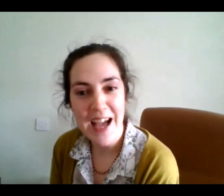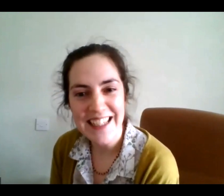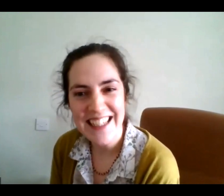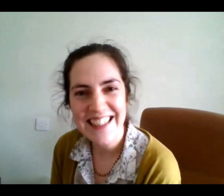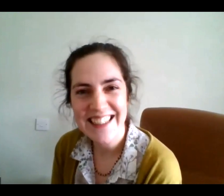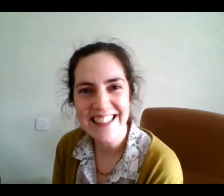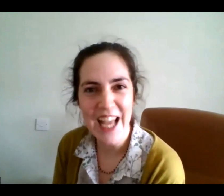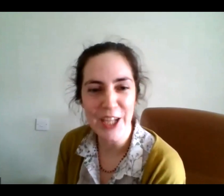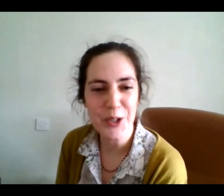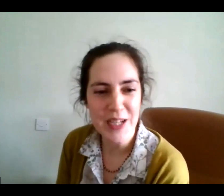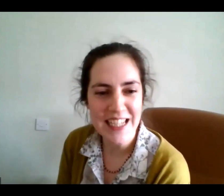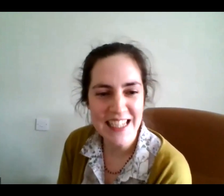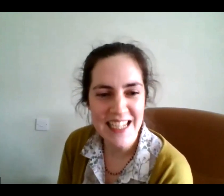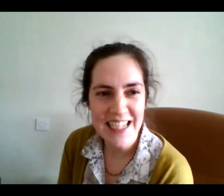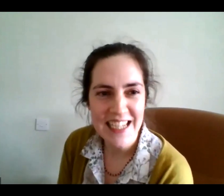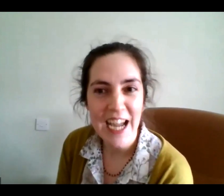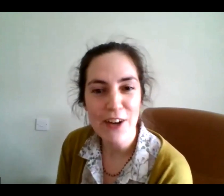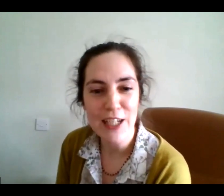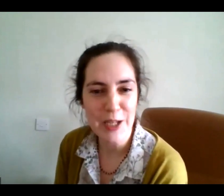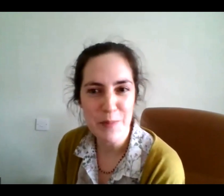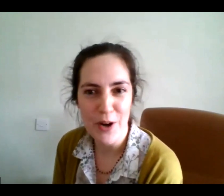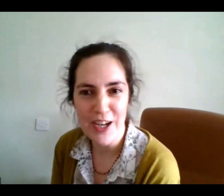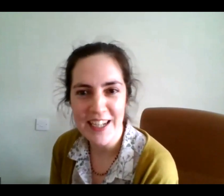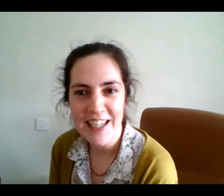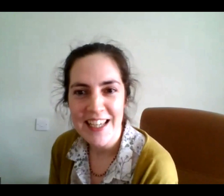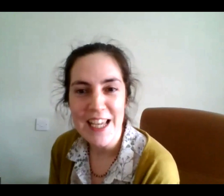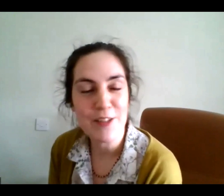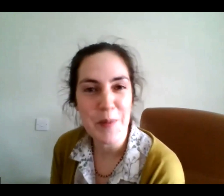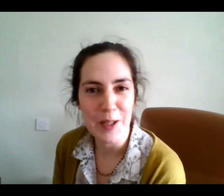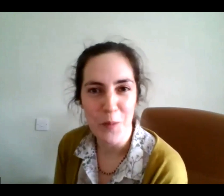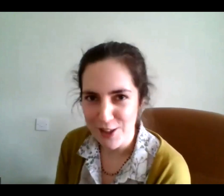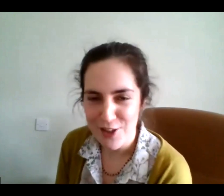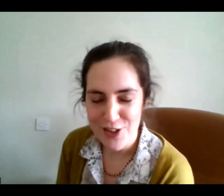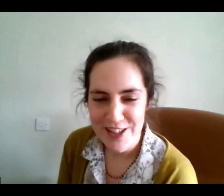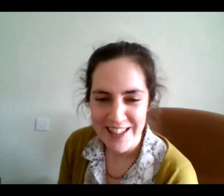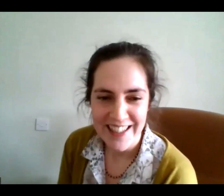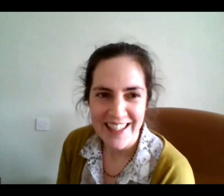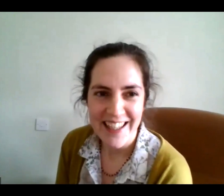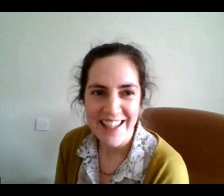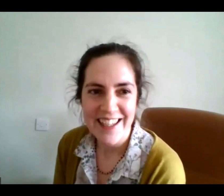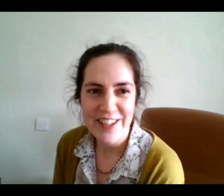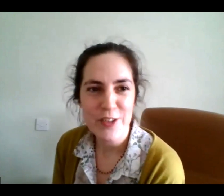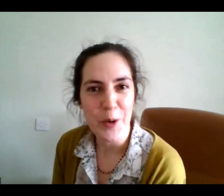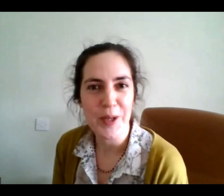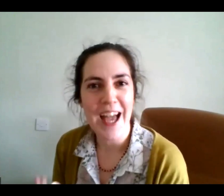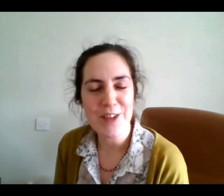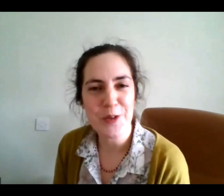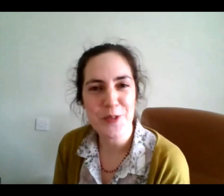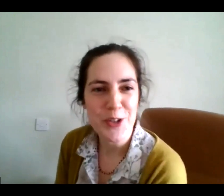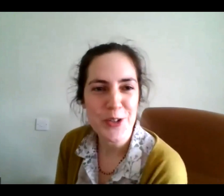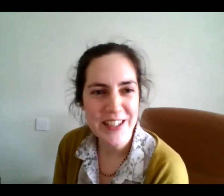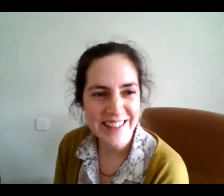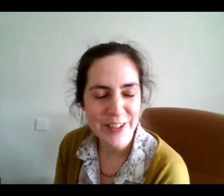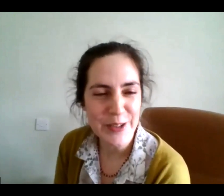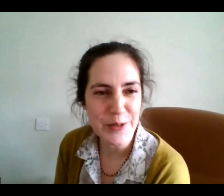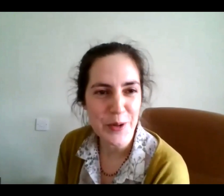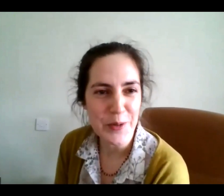Bank, Lianne Quigley, Caroline Byrne, Isabelle Walsh. So, I'm going to hand over to Úna who